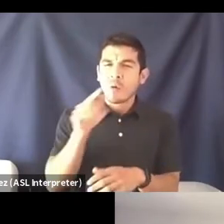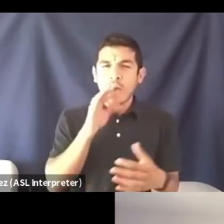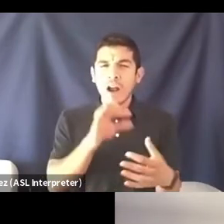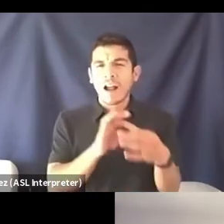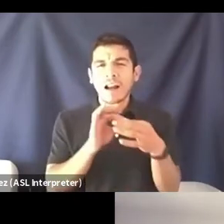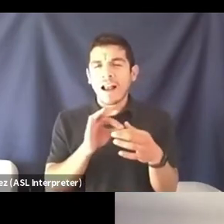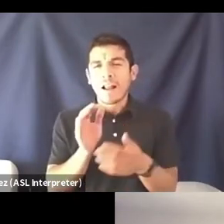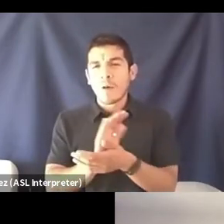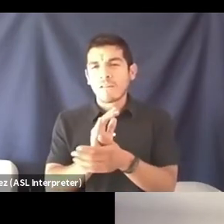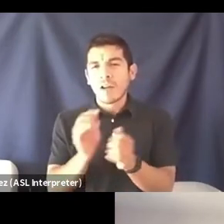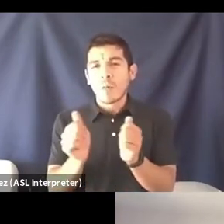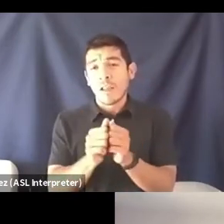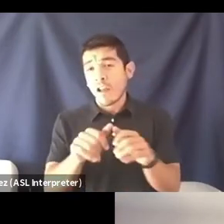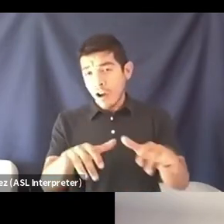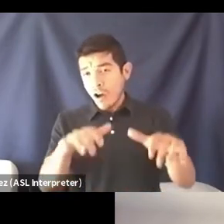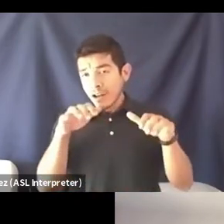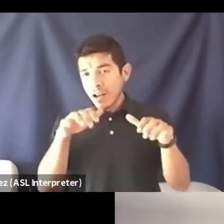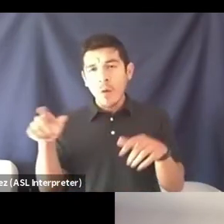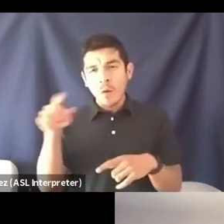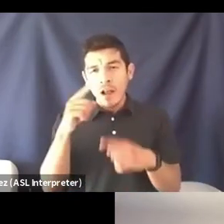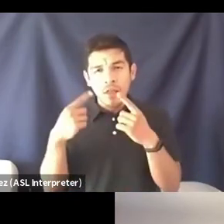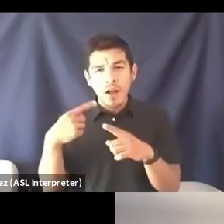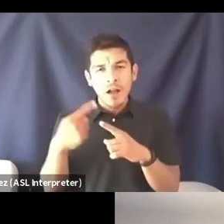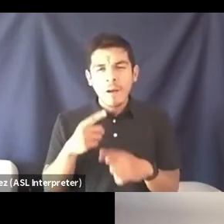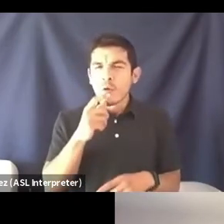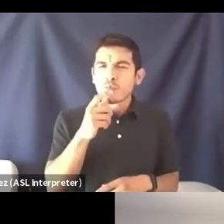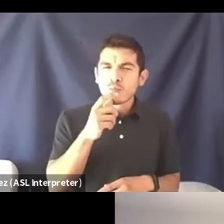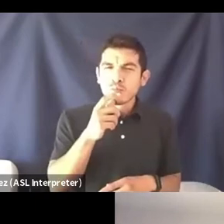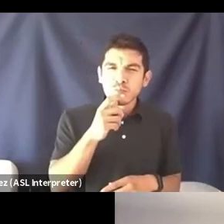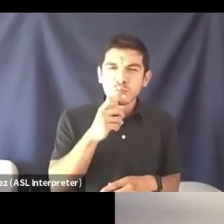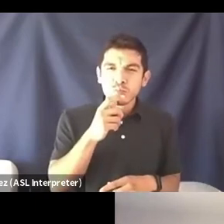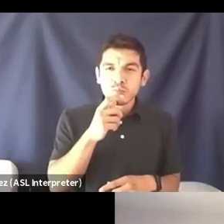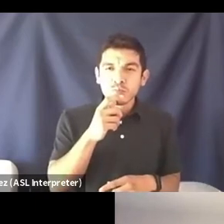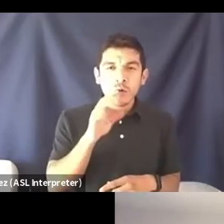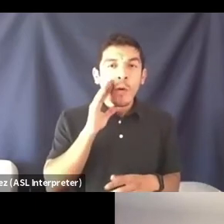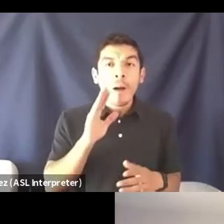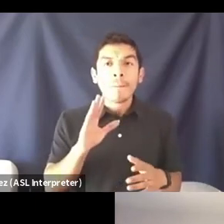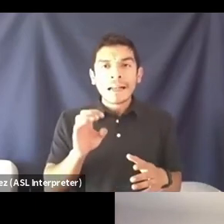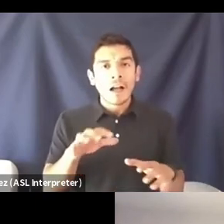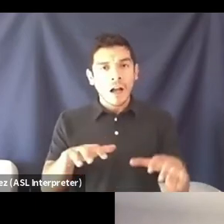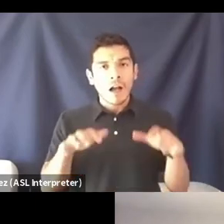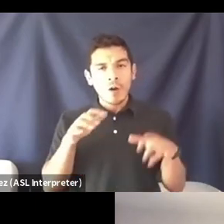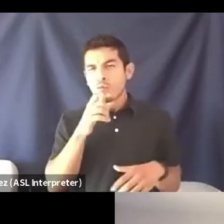with the audience. We thought about who are going to be the audience of this film.